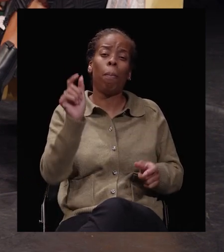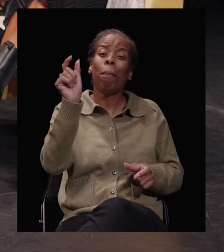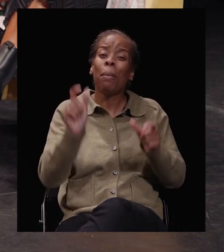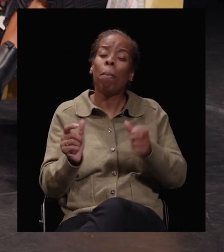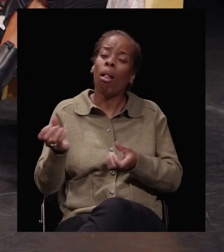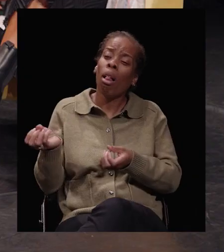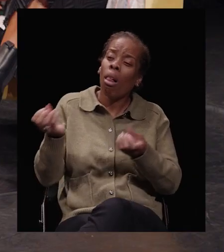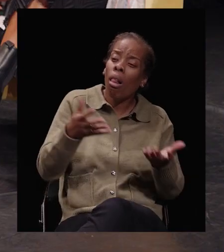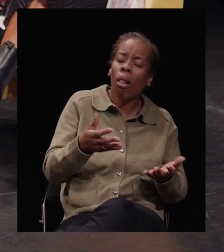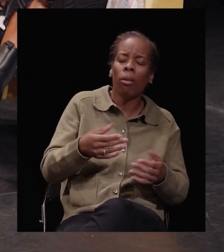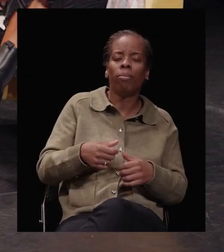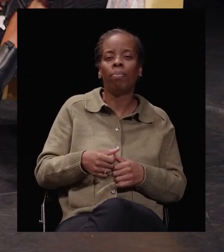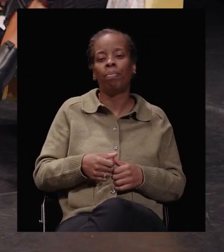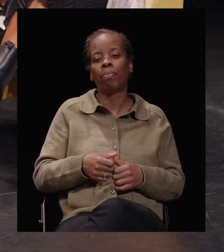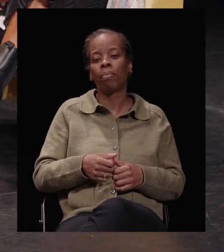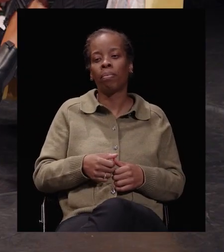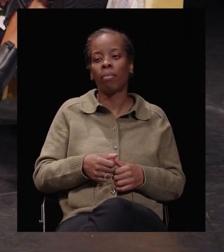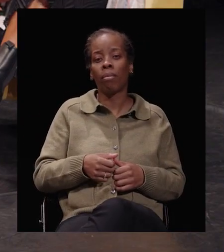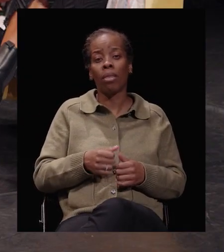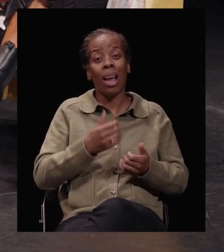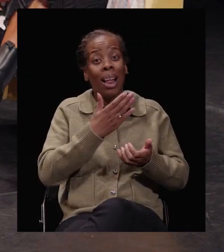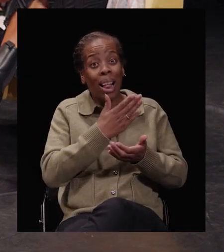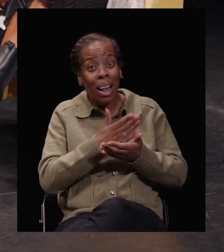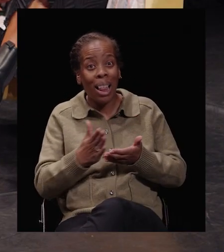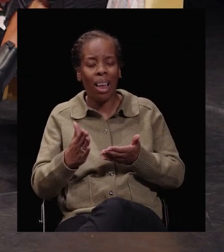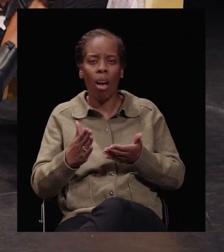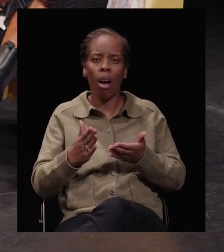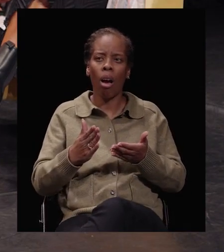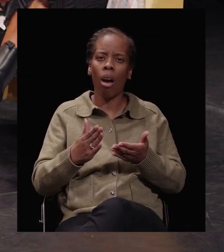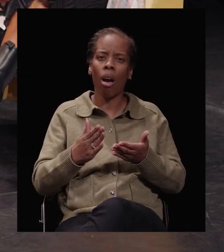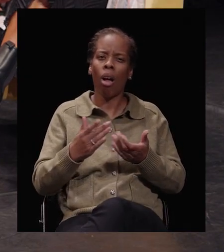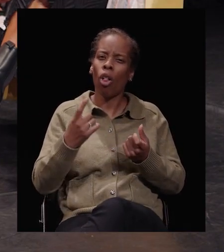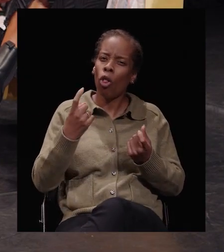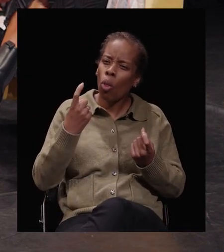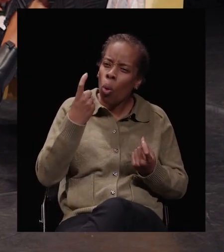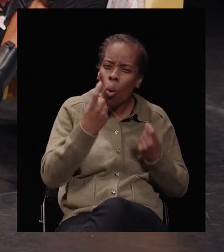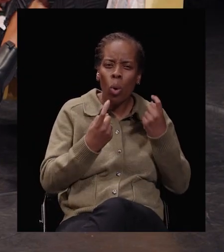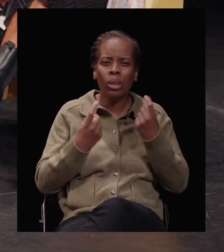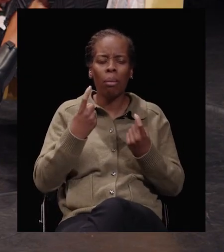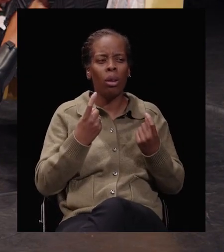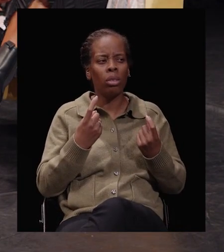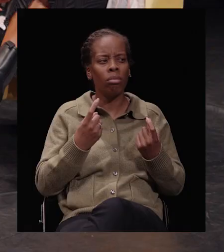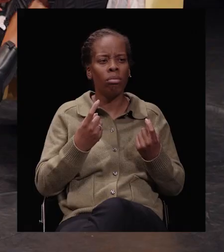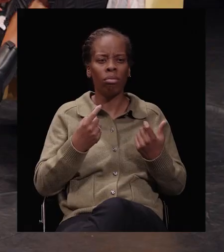and considered in actually how they want to demonstrate their class heritage.